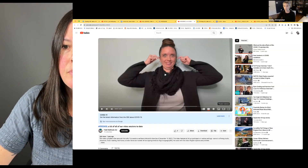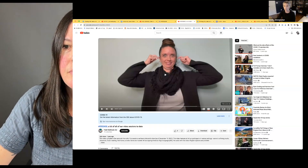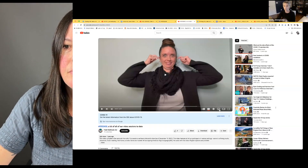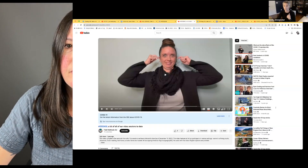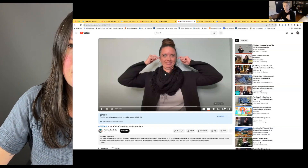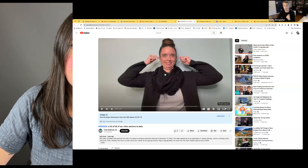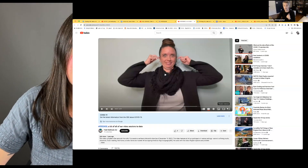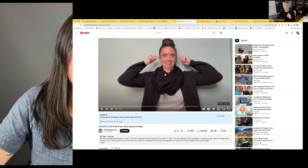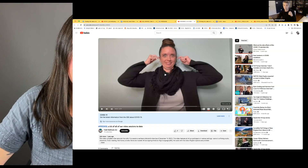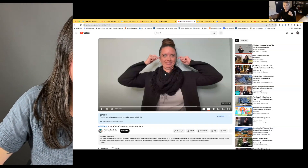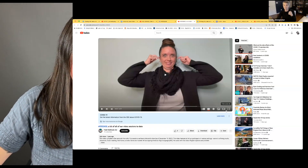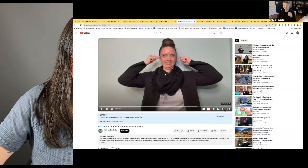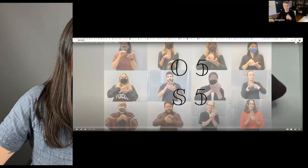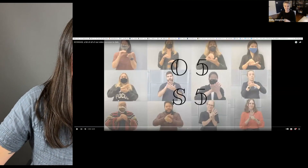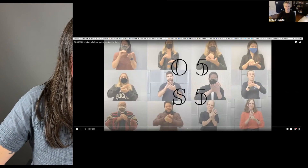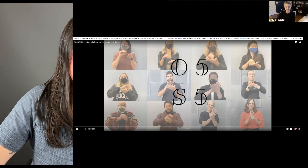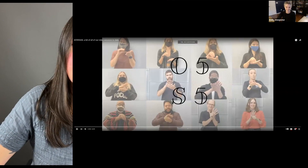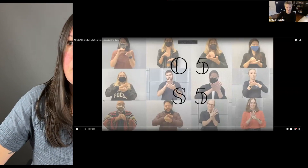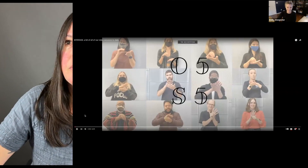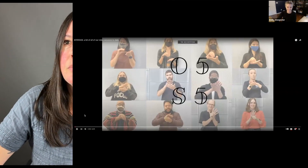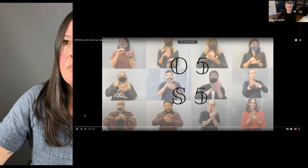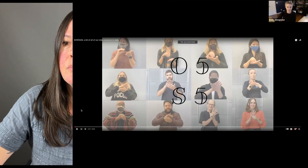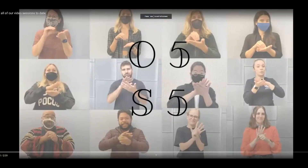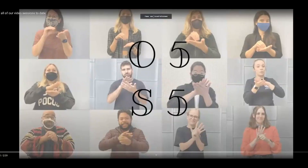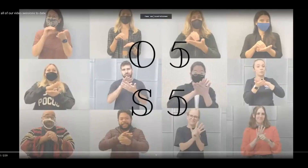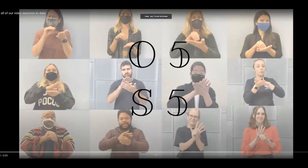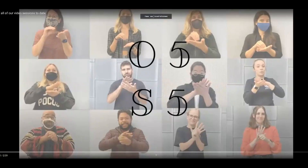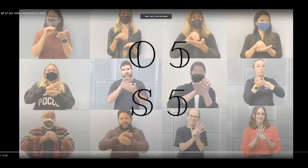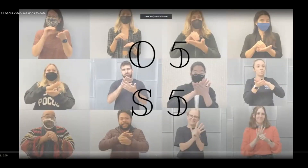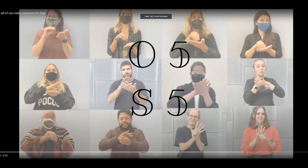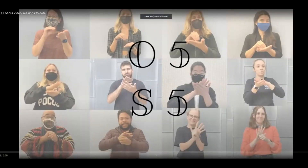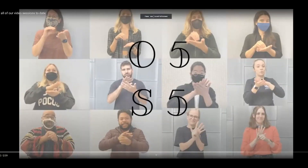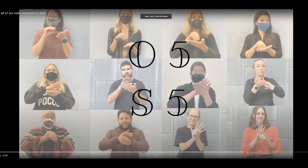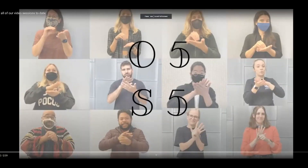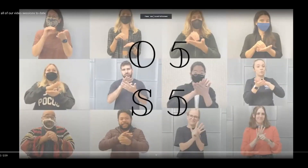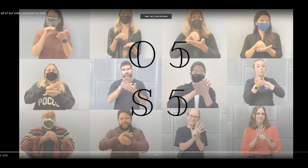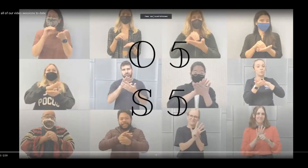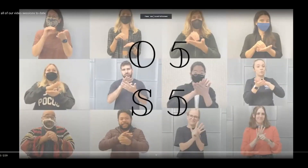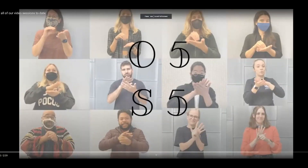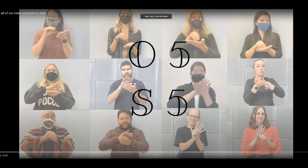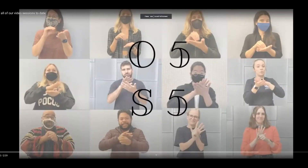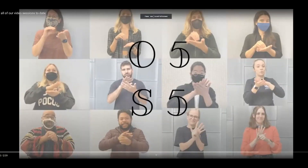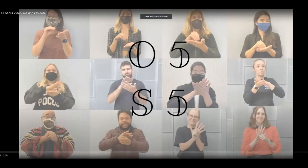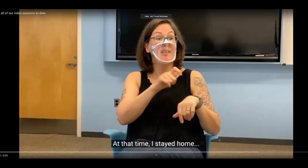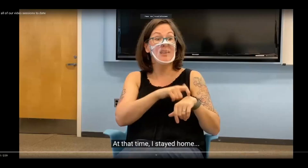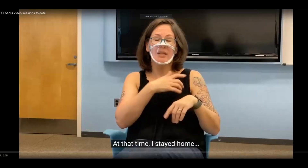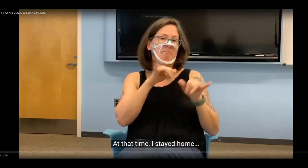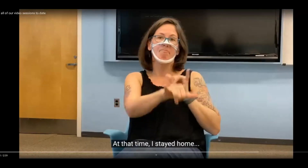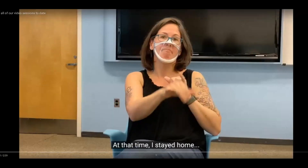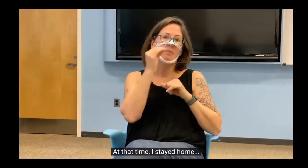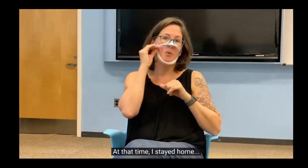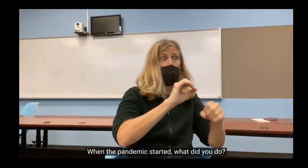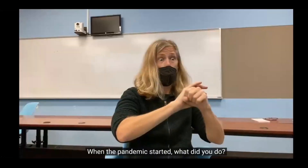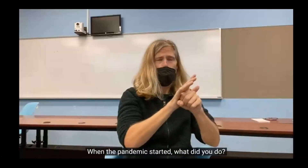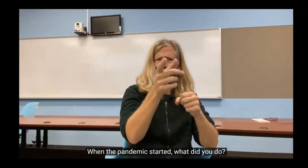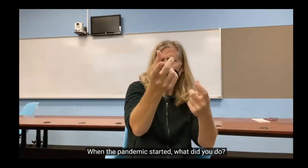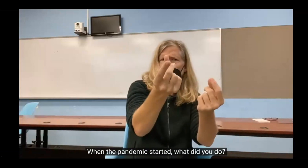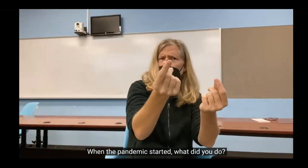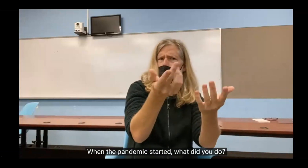Okay hopefully others can see as well. At that time, I stayed home... When the pandemic started, what did you do?